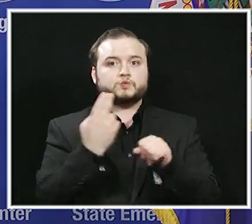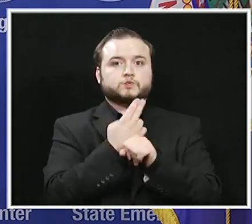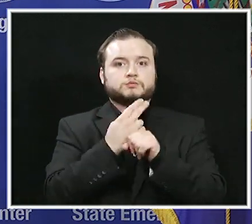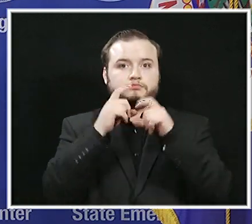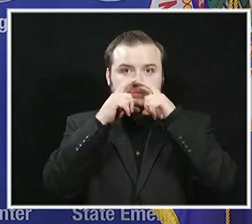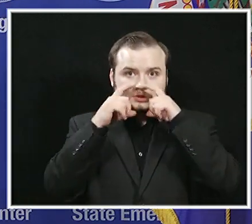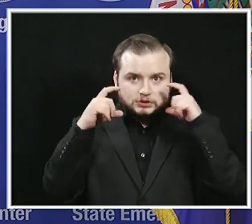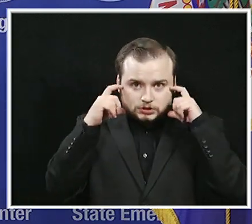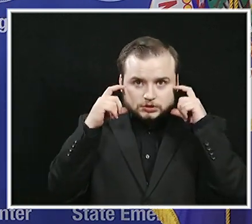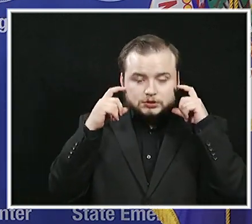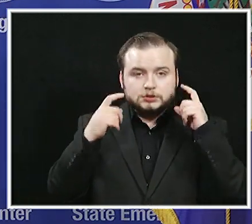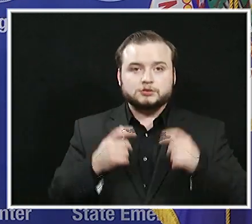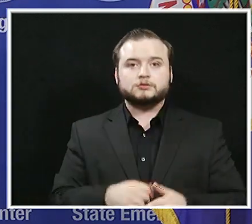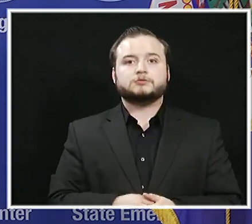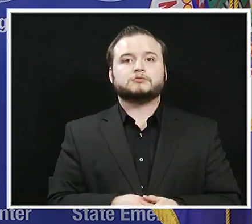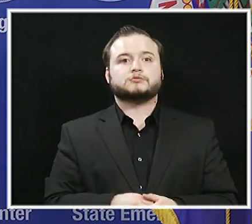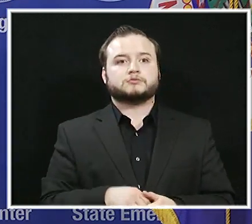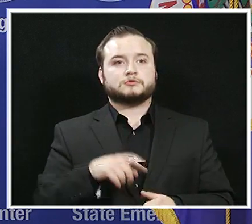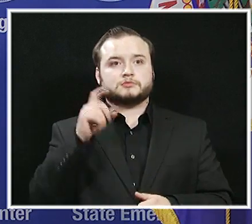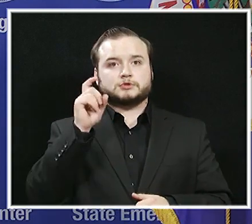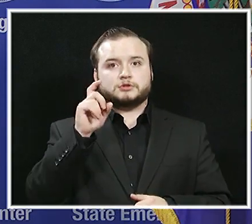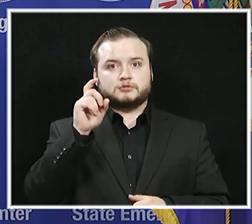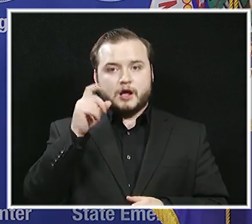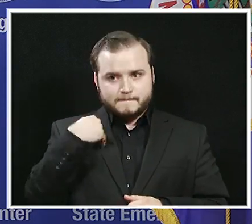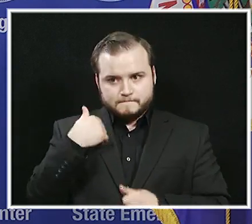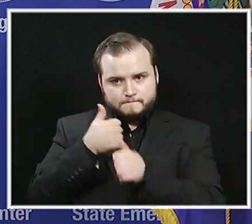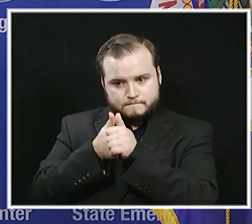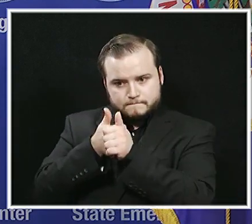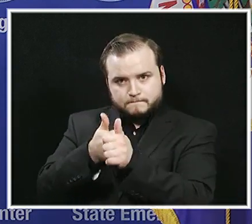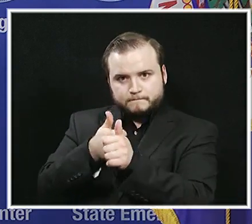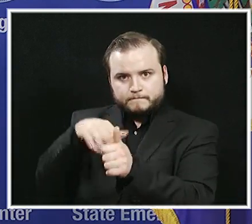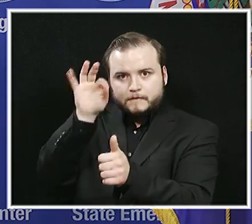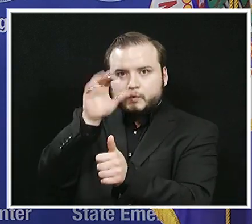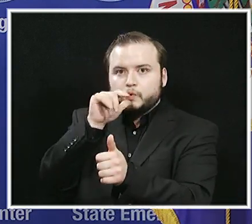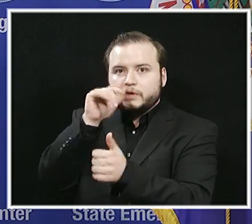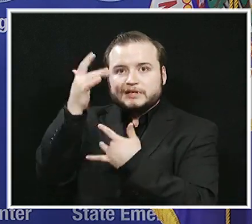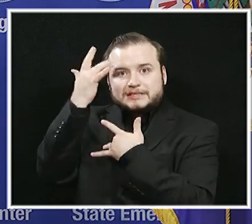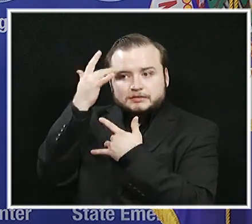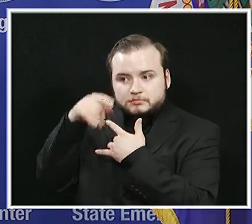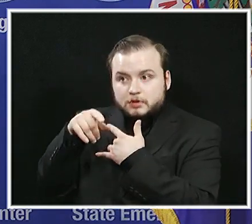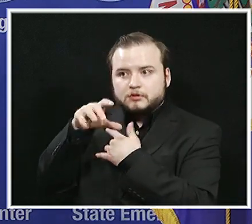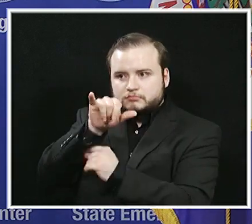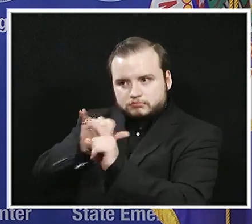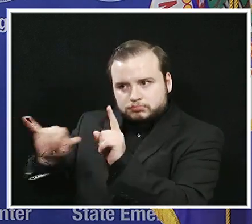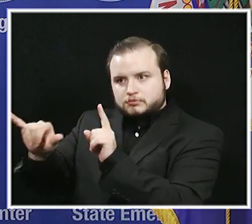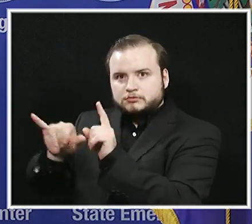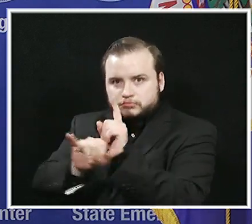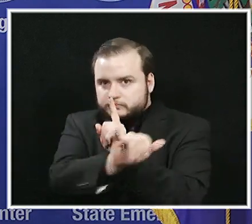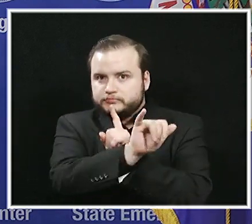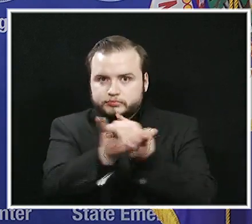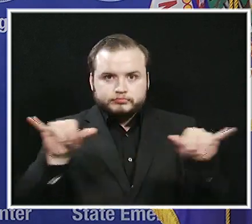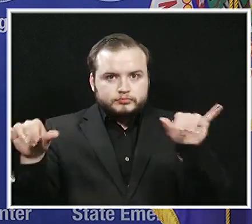we keep our numbers down by smart social distancing, mask wearing, testing, tracing, and we do it the